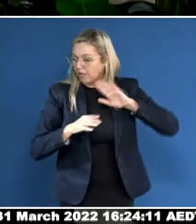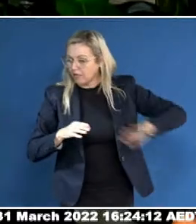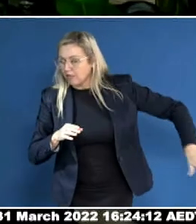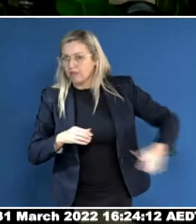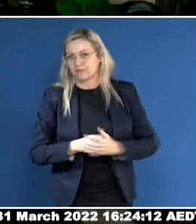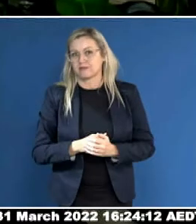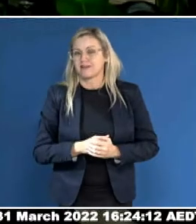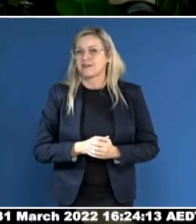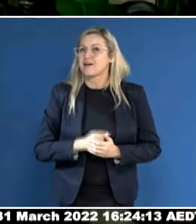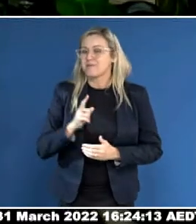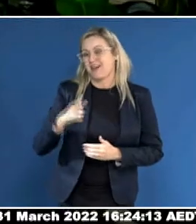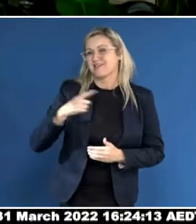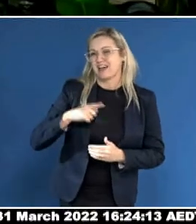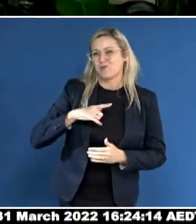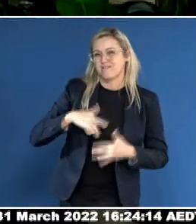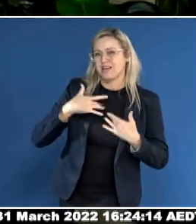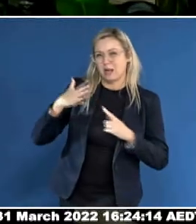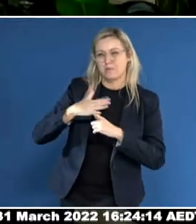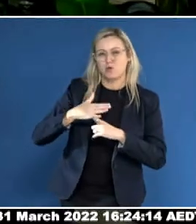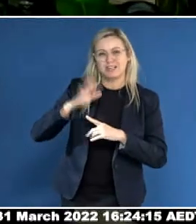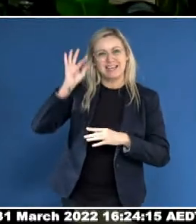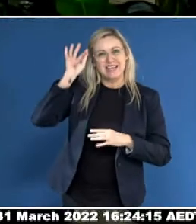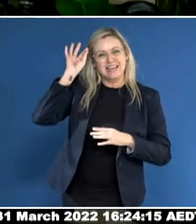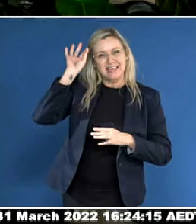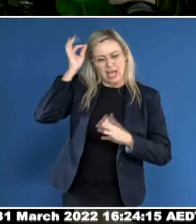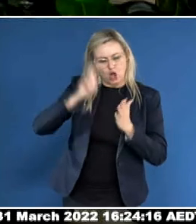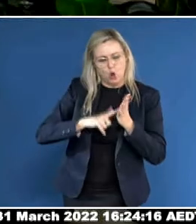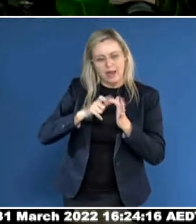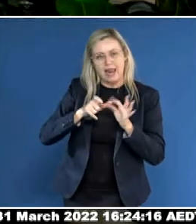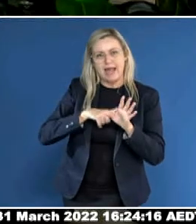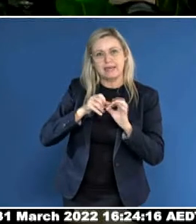daughter was autistic, everywhere I went it was just autistic males and boys.